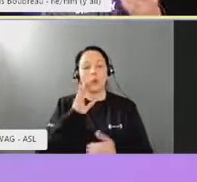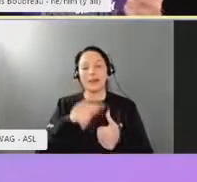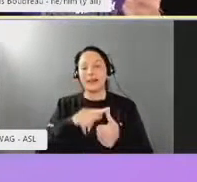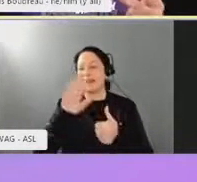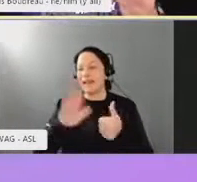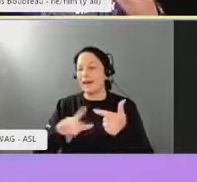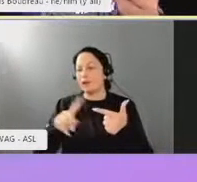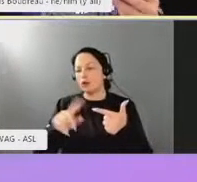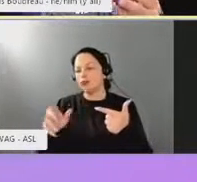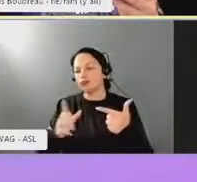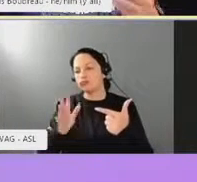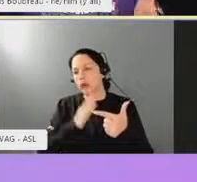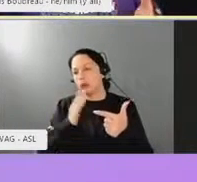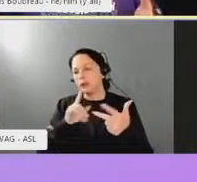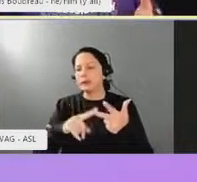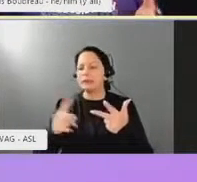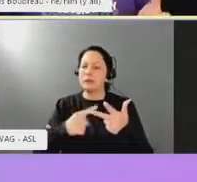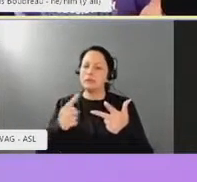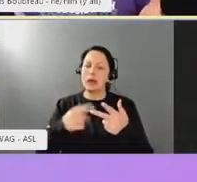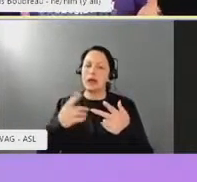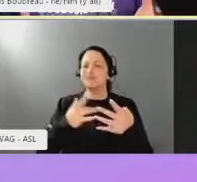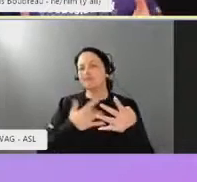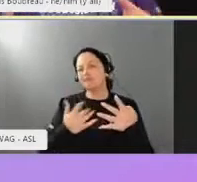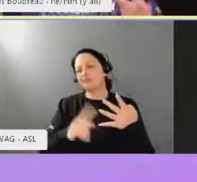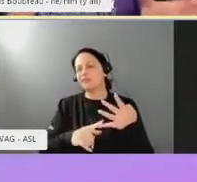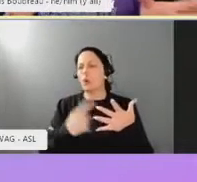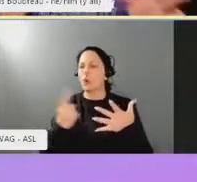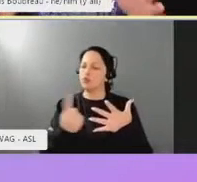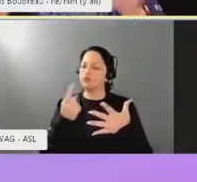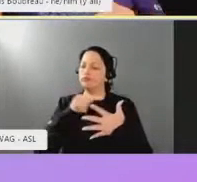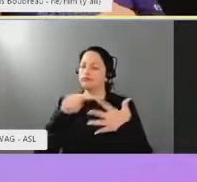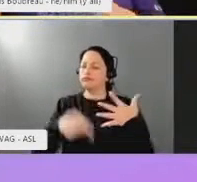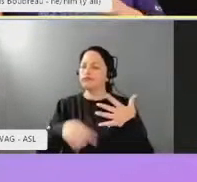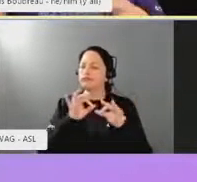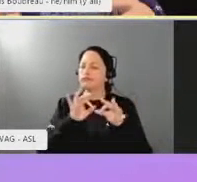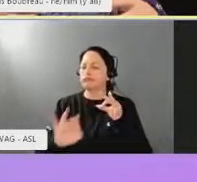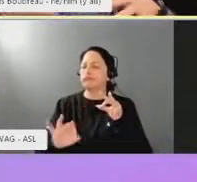of those questions it is a five choice answer. It's either going to be never,